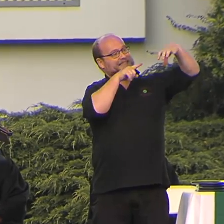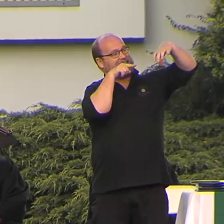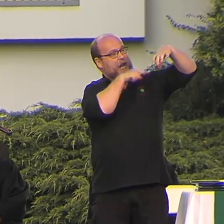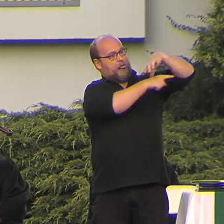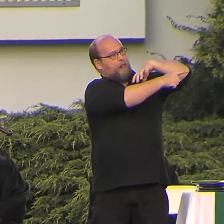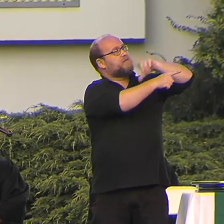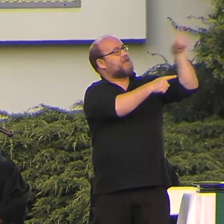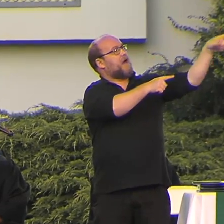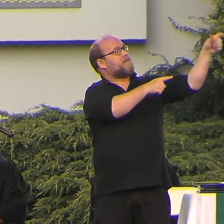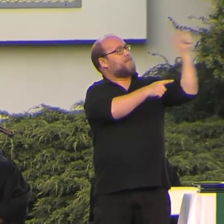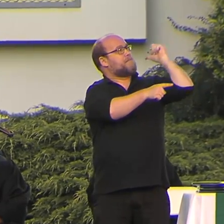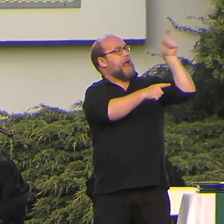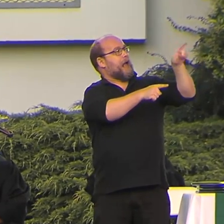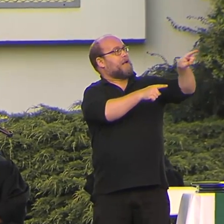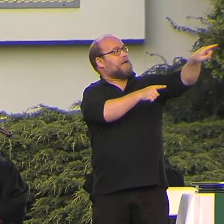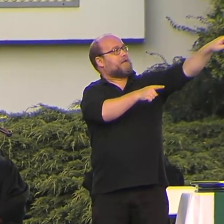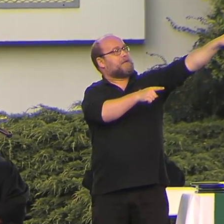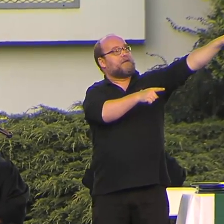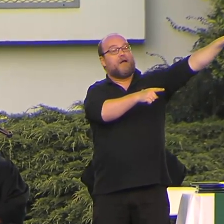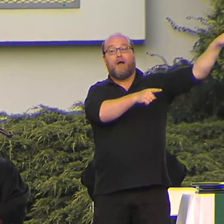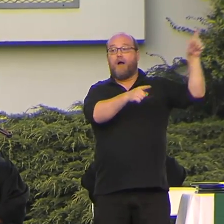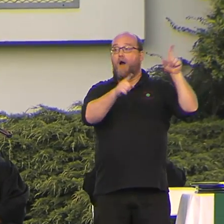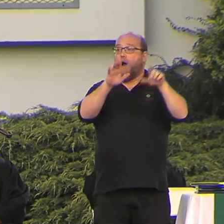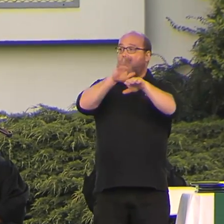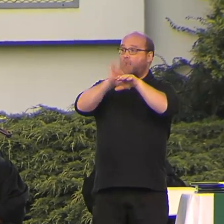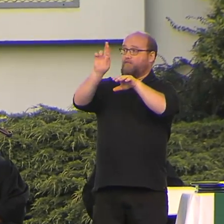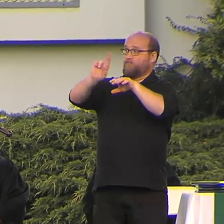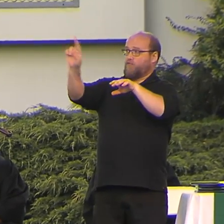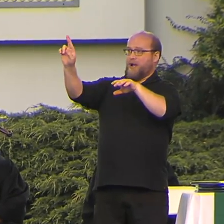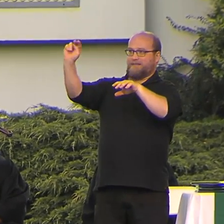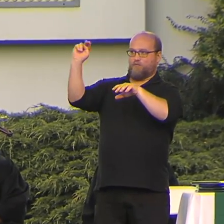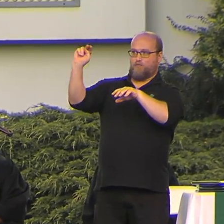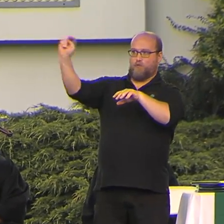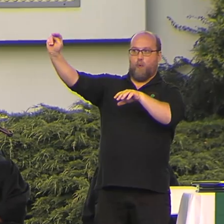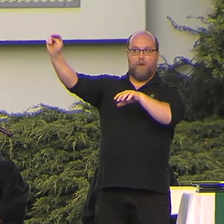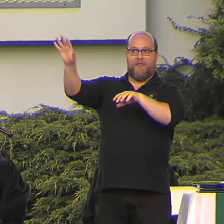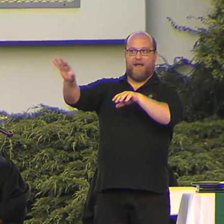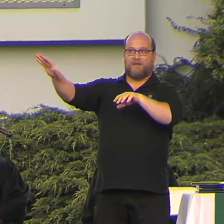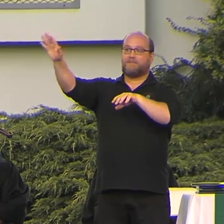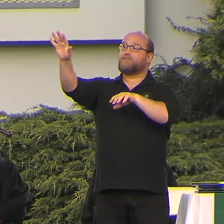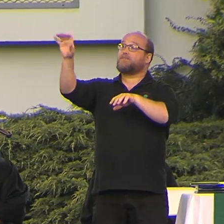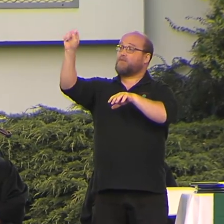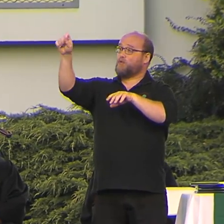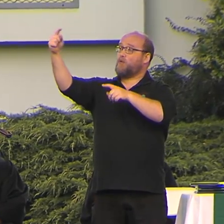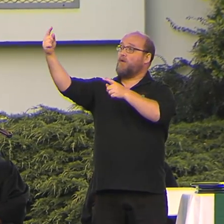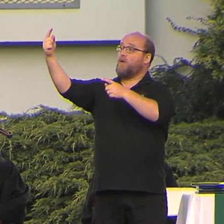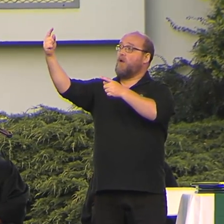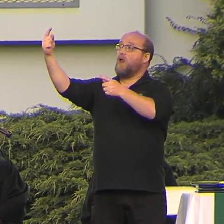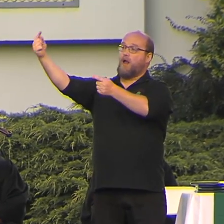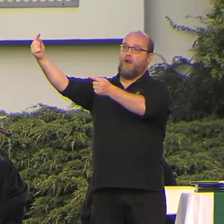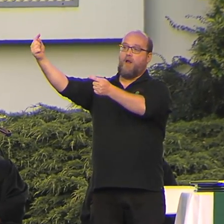For guests to the right in the north section of the stadium. You may come down to the stadium field and use